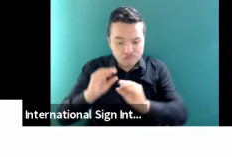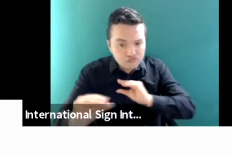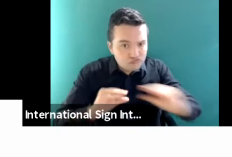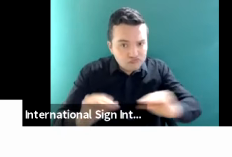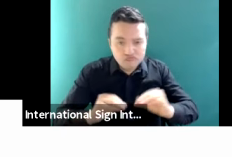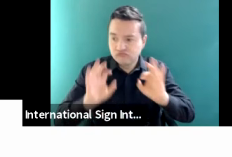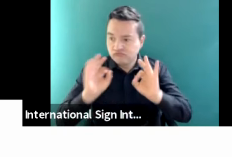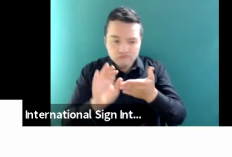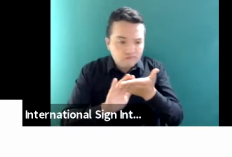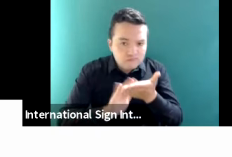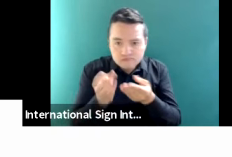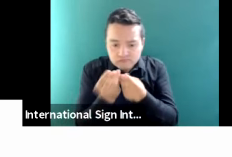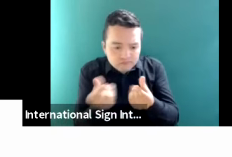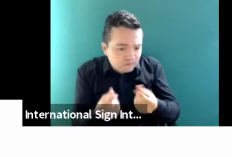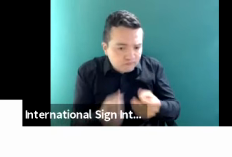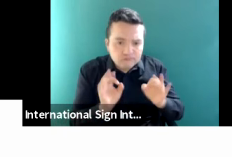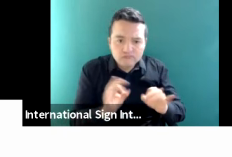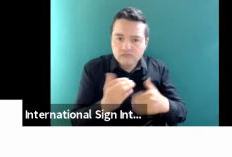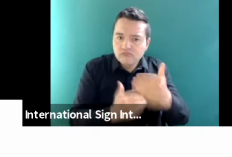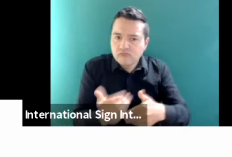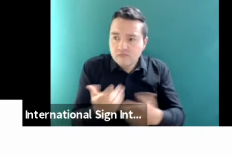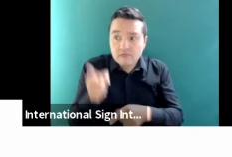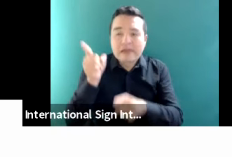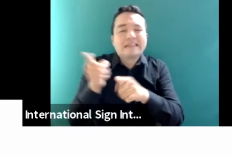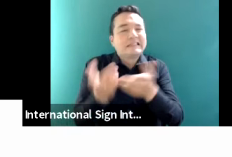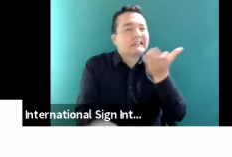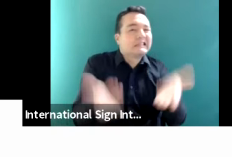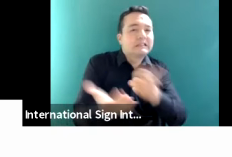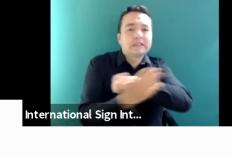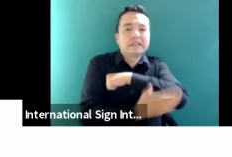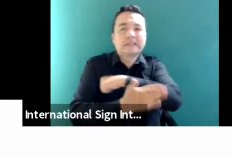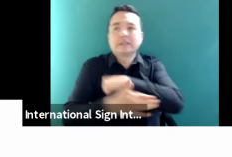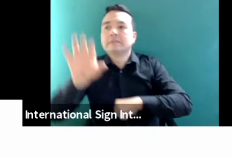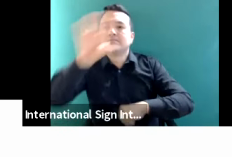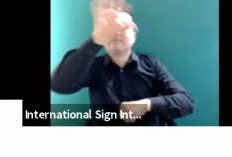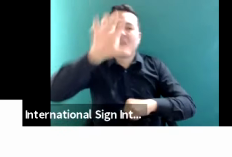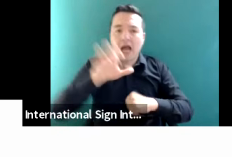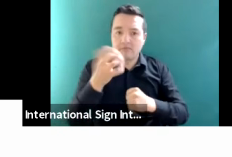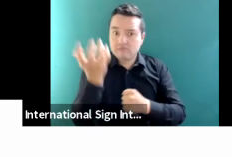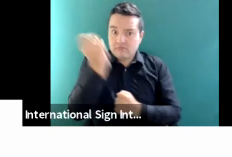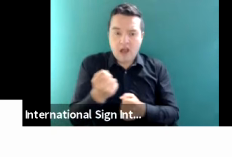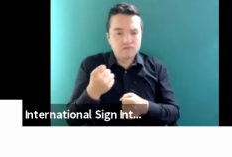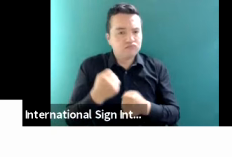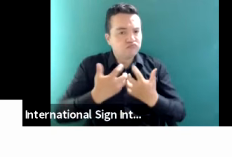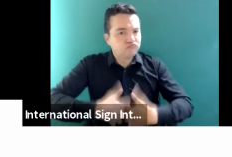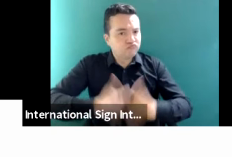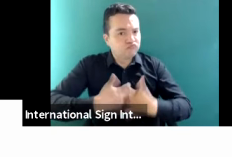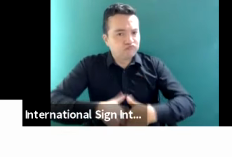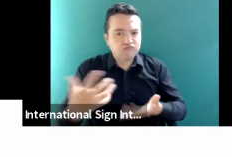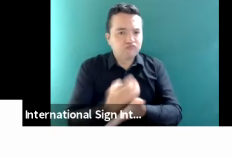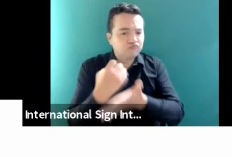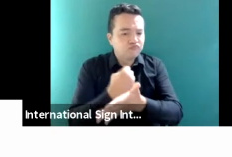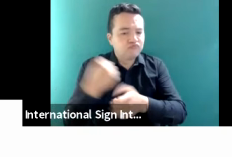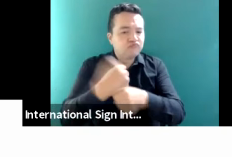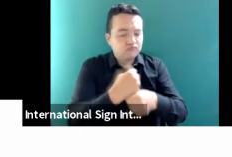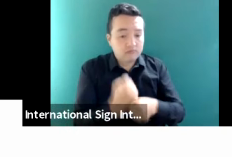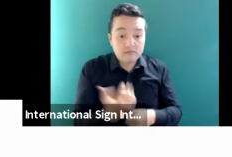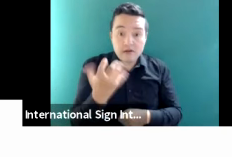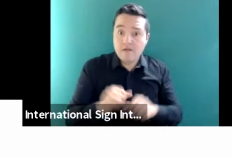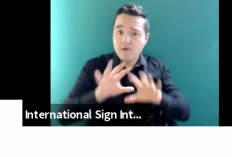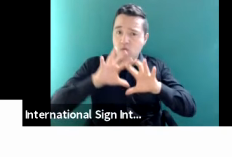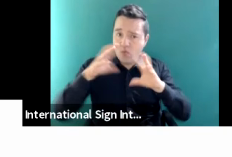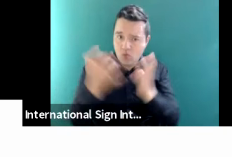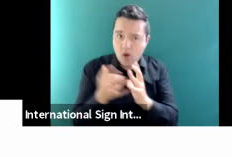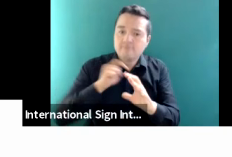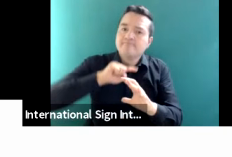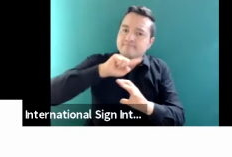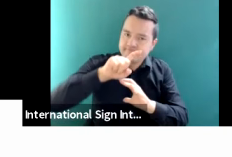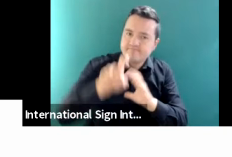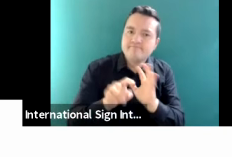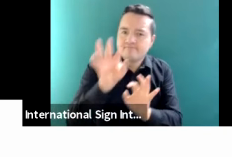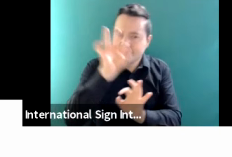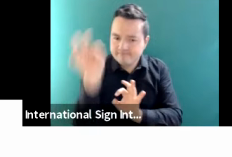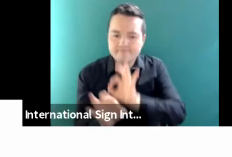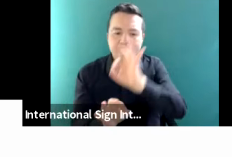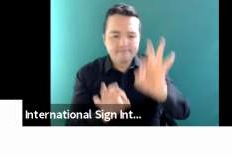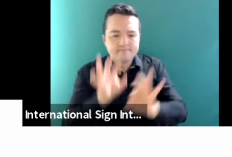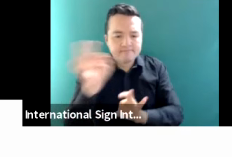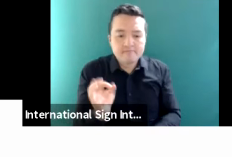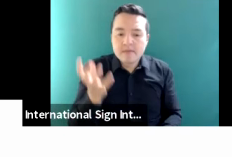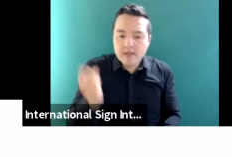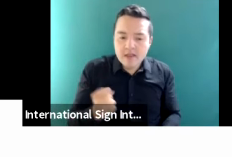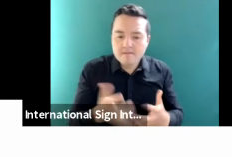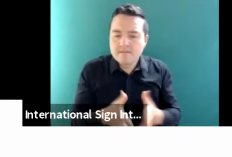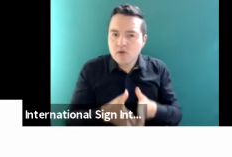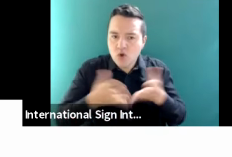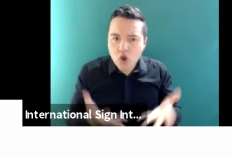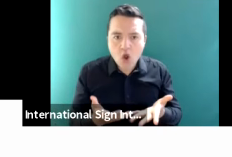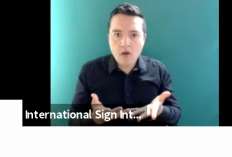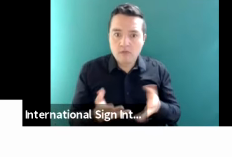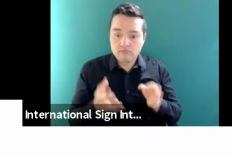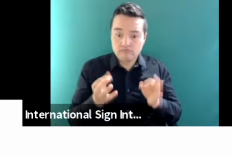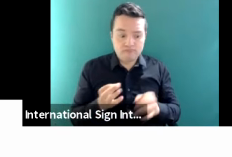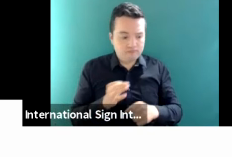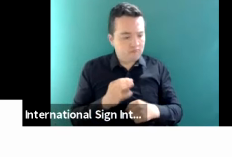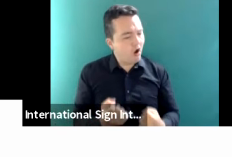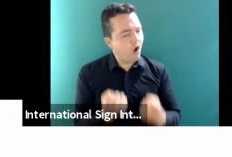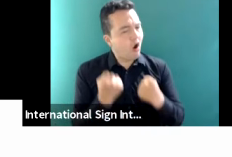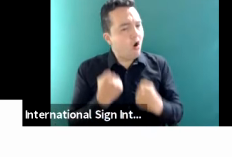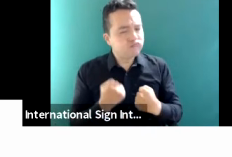Have three colors representing commitment, capacity to implement and outcomes.